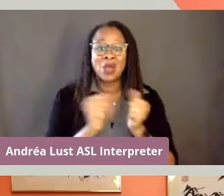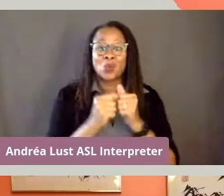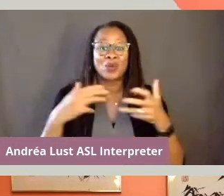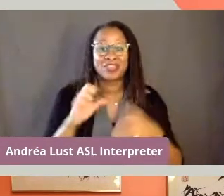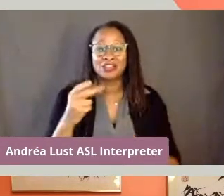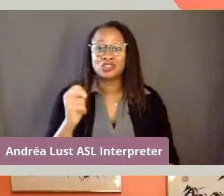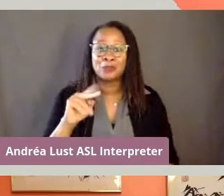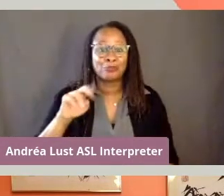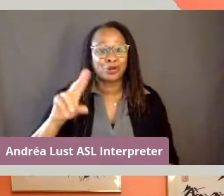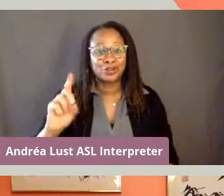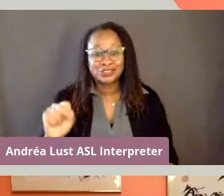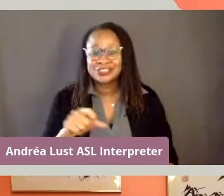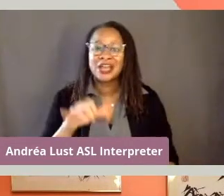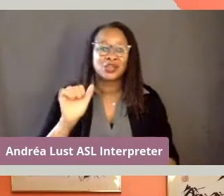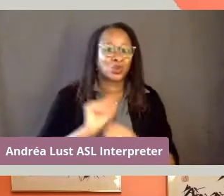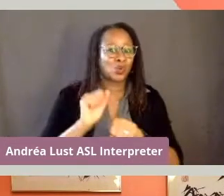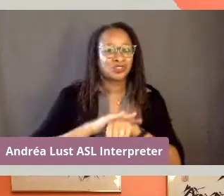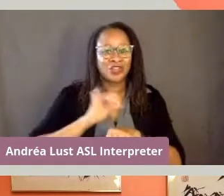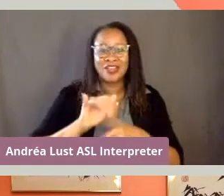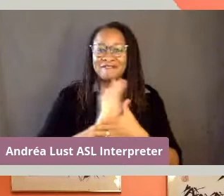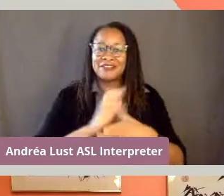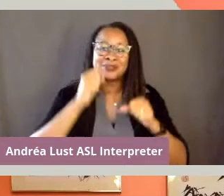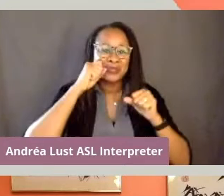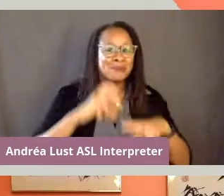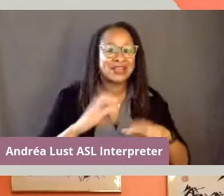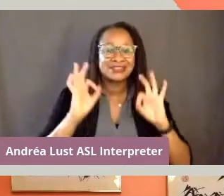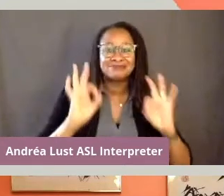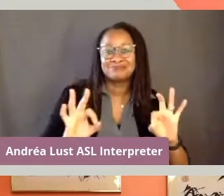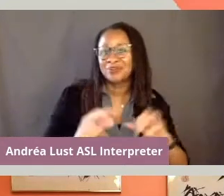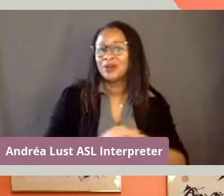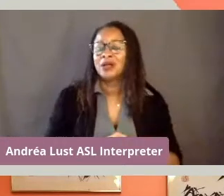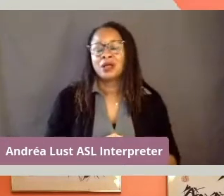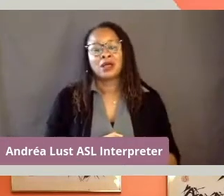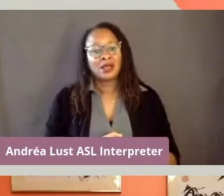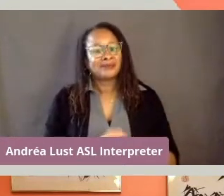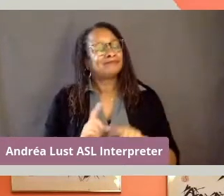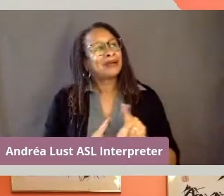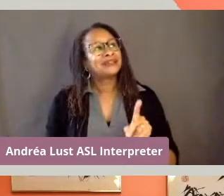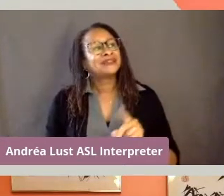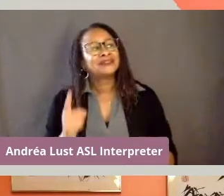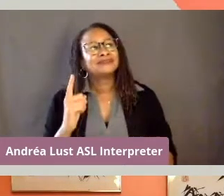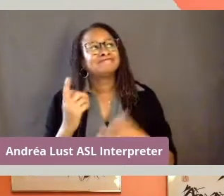You worked on that film." So, you know, I think it's what are people used to seeing,